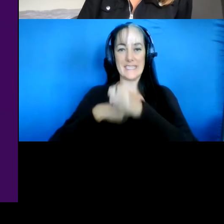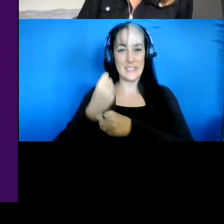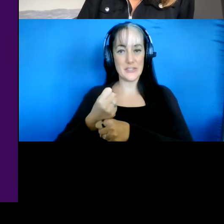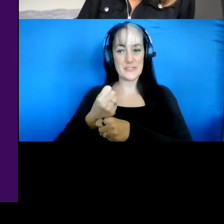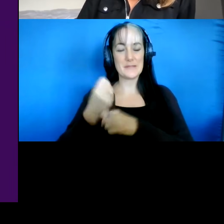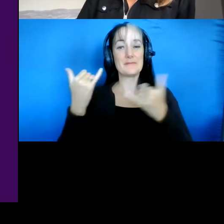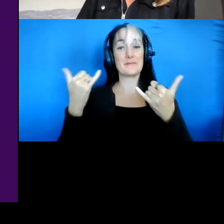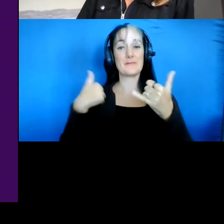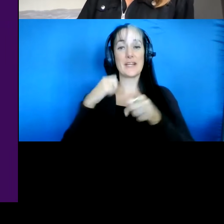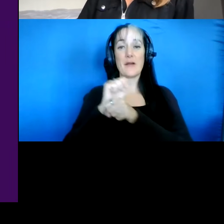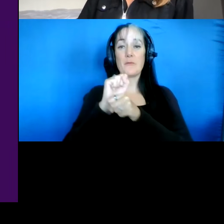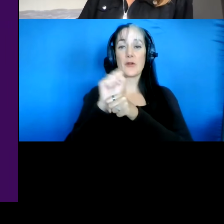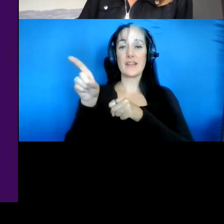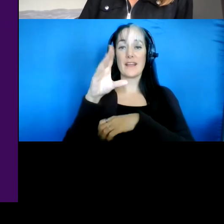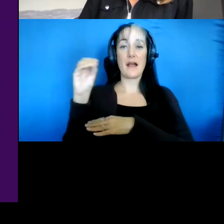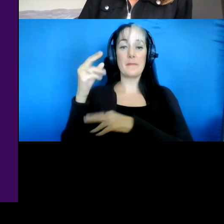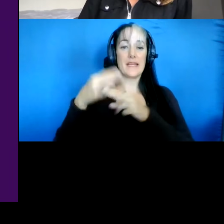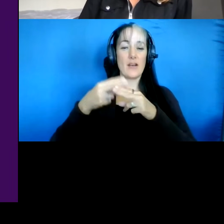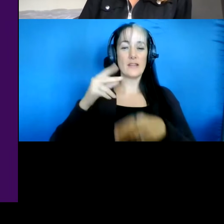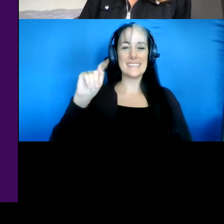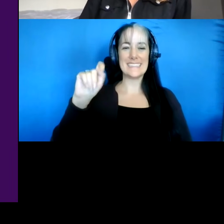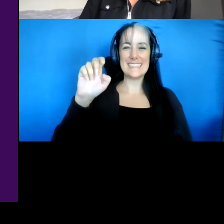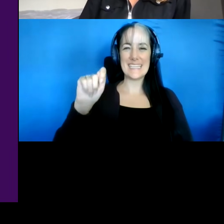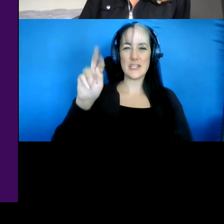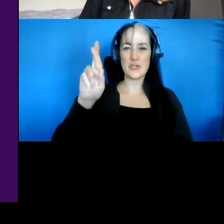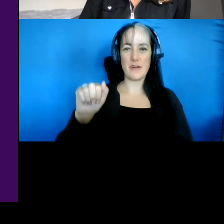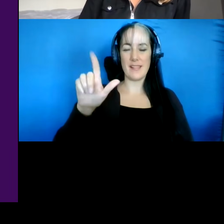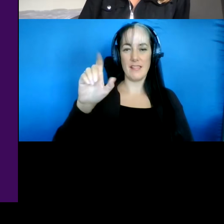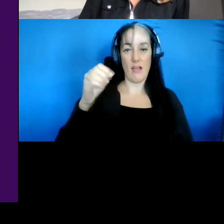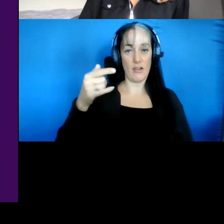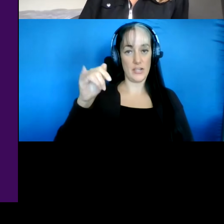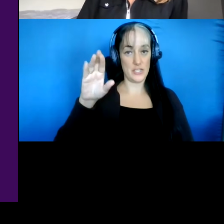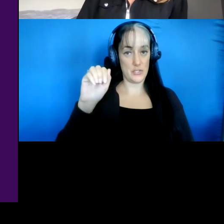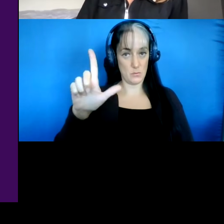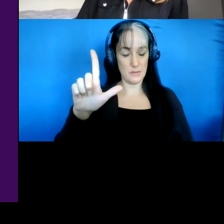company called Tetra Logical, we are very small U.K.-based accessibility consultancy